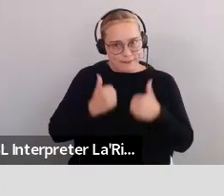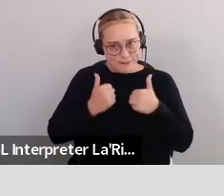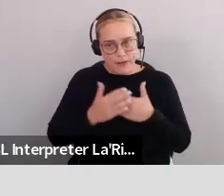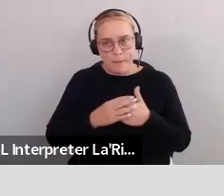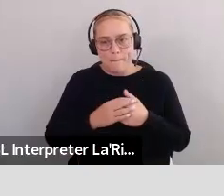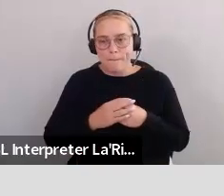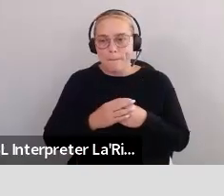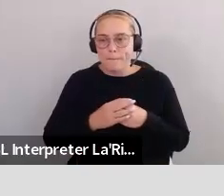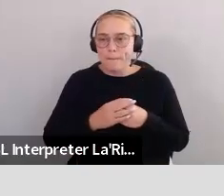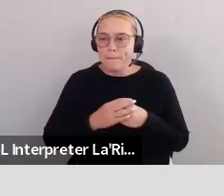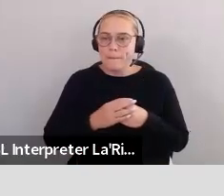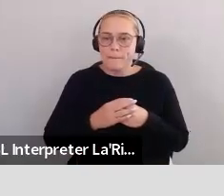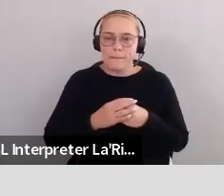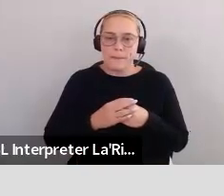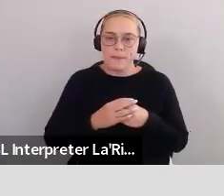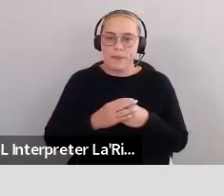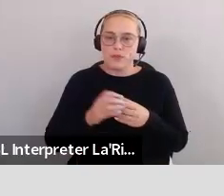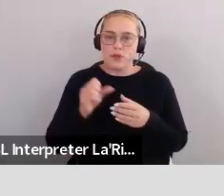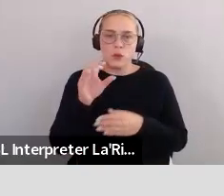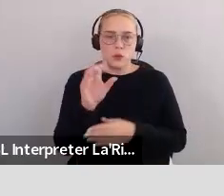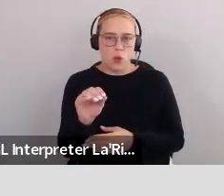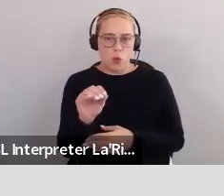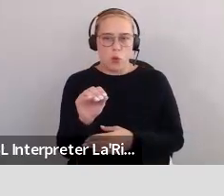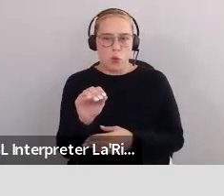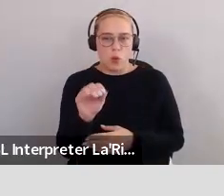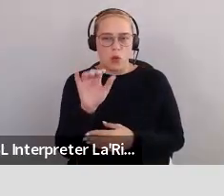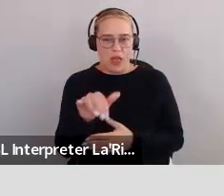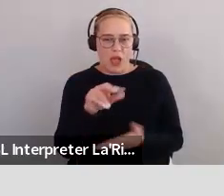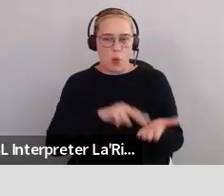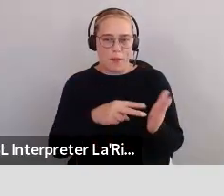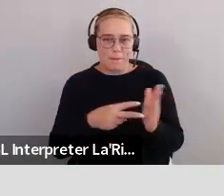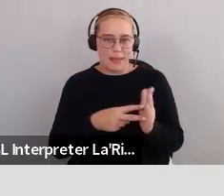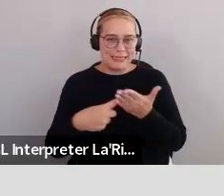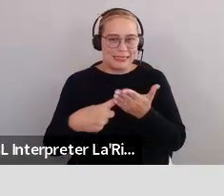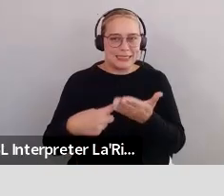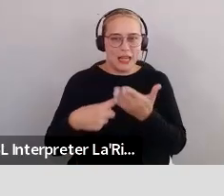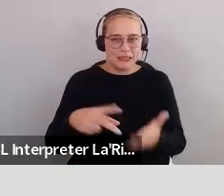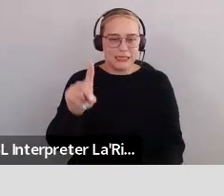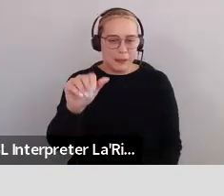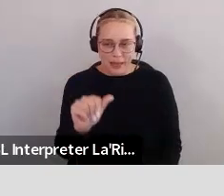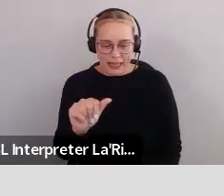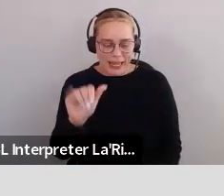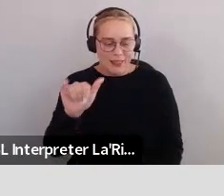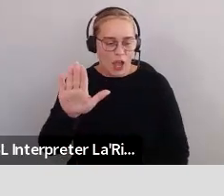body producing insulin because that is a major life activity your body